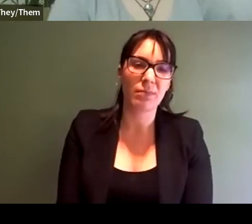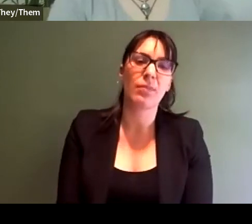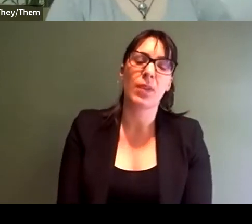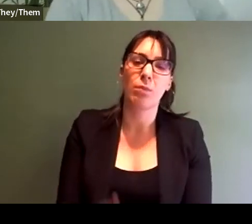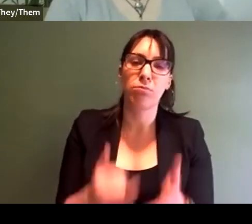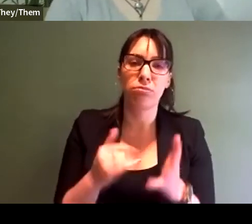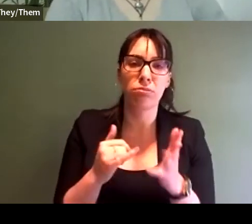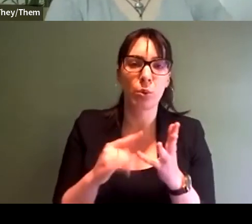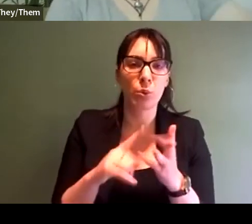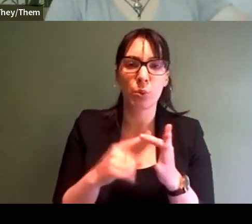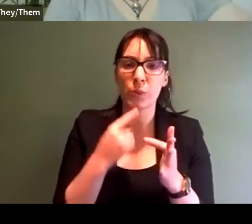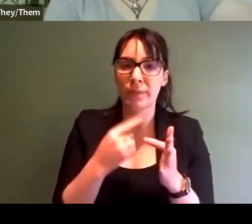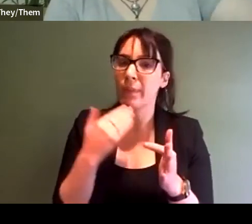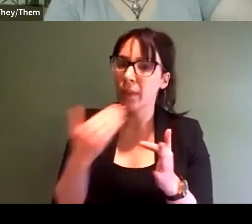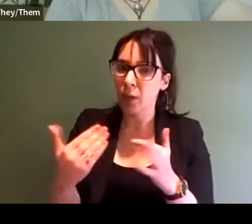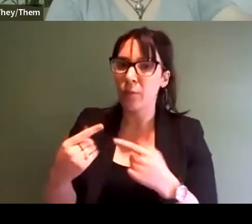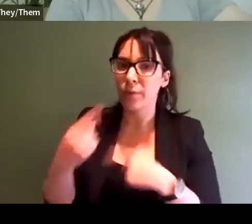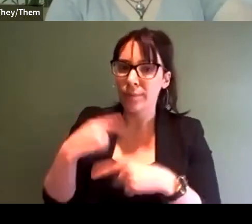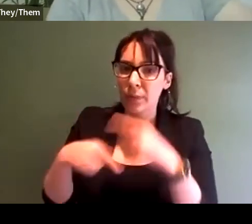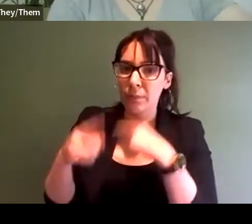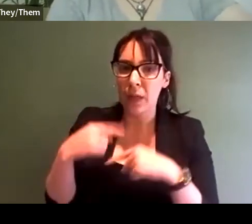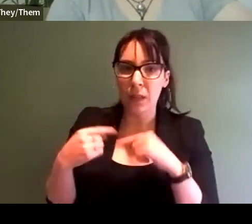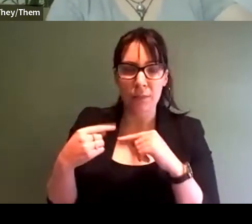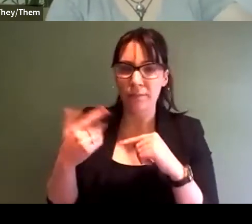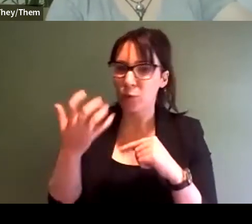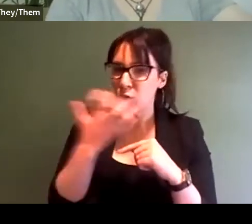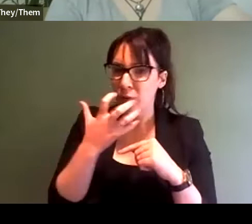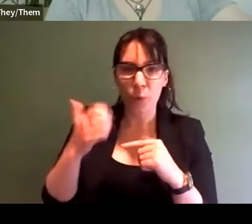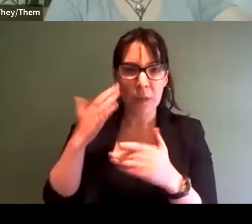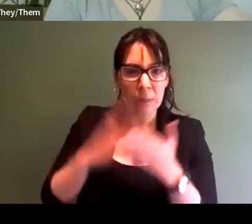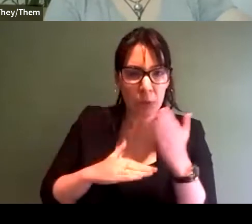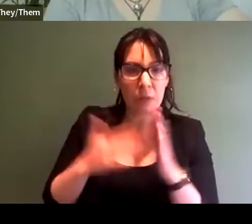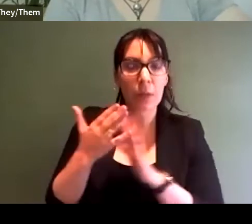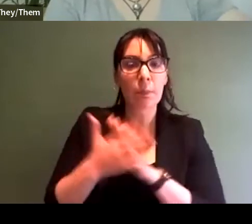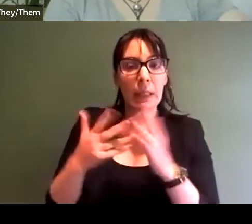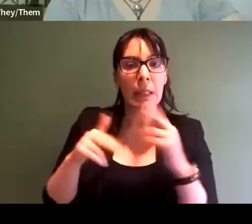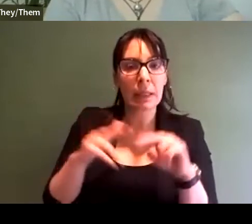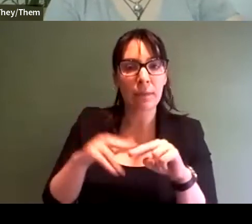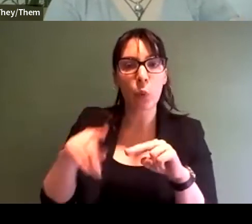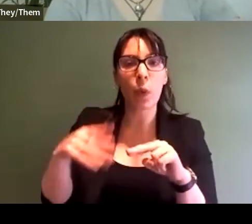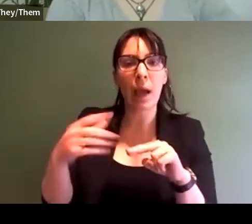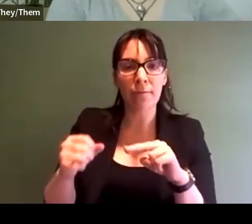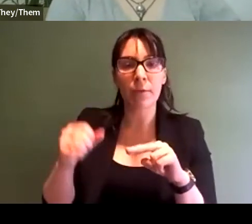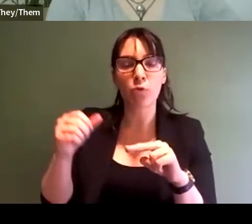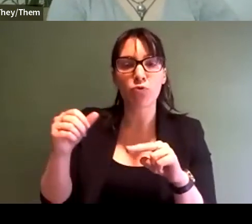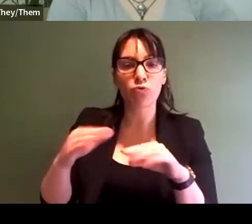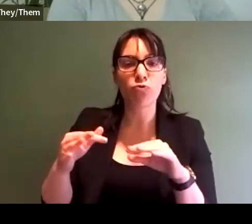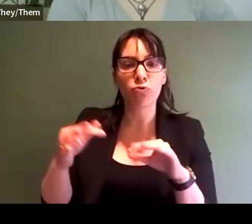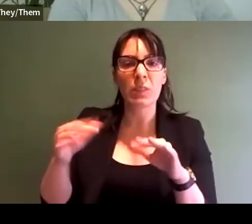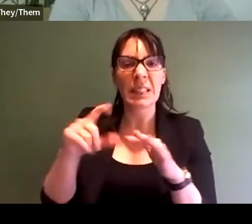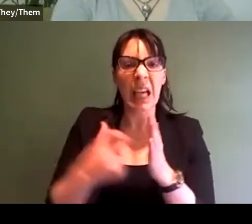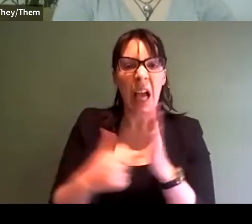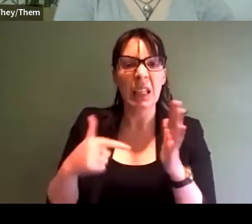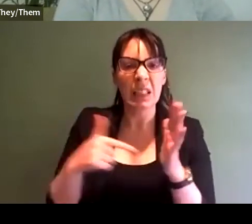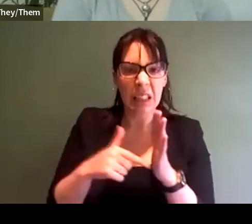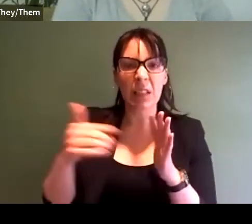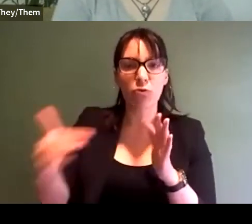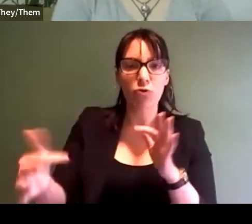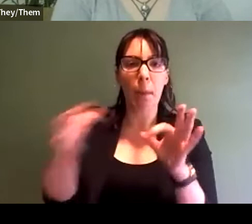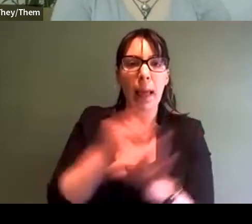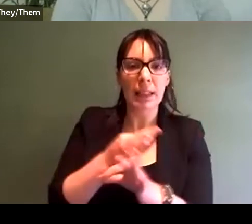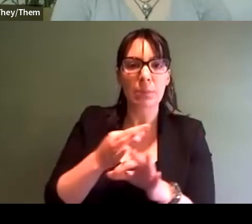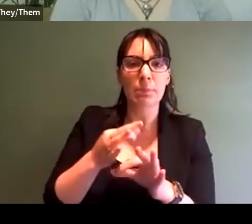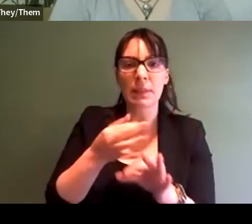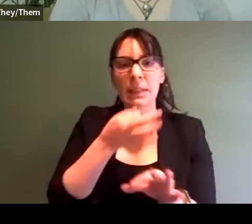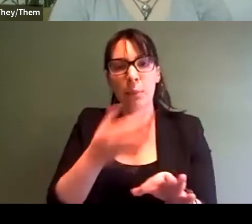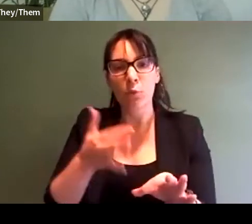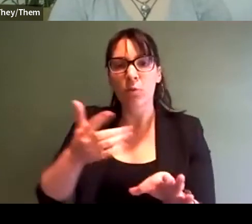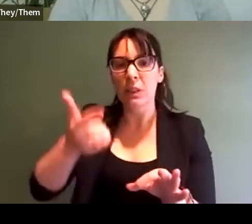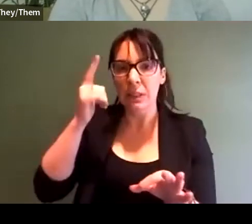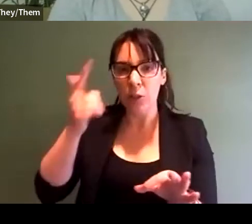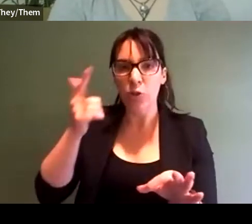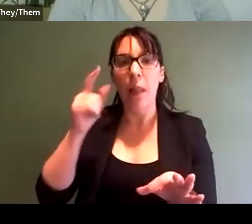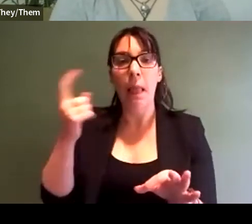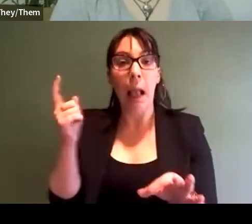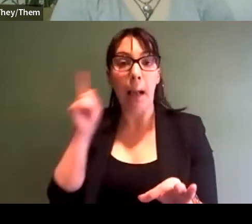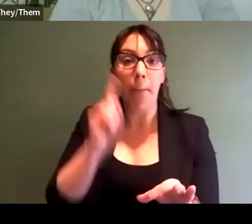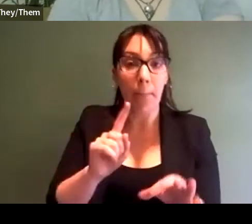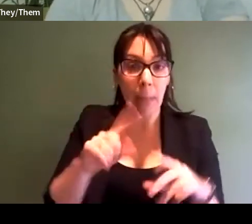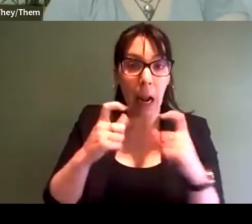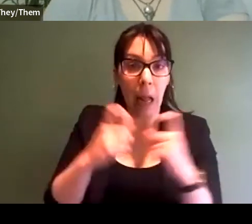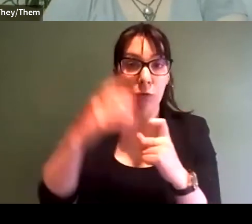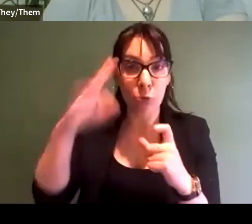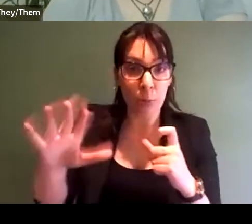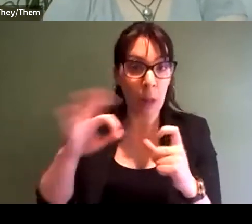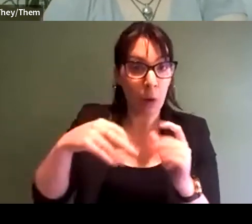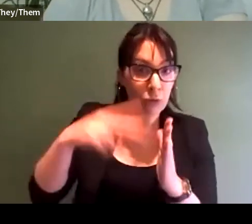Thank you I'm sorry that you had that experience. So you mean like when there's a substitute teacher or relief teacher or someone, someone coming in that doesn't know you, and hasn't read the information that's been provided to them.